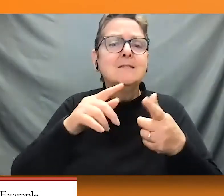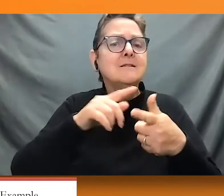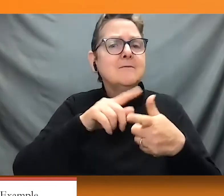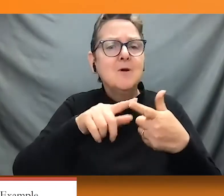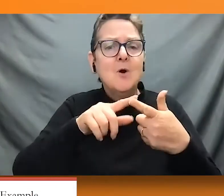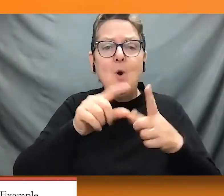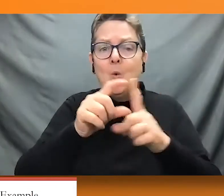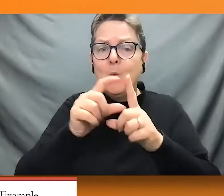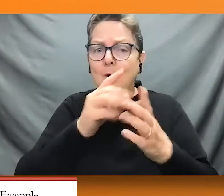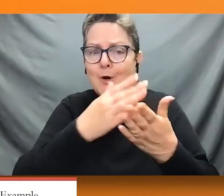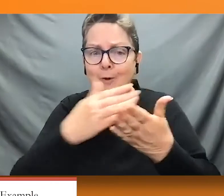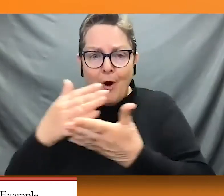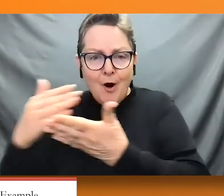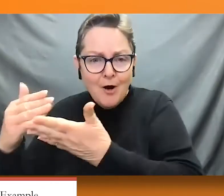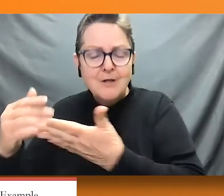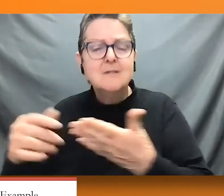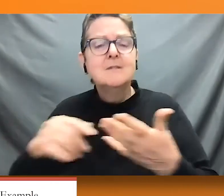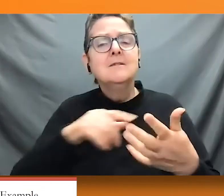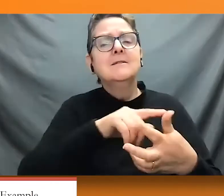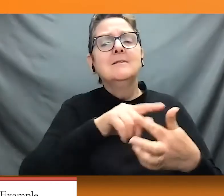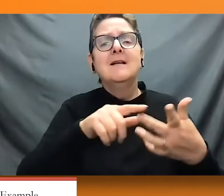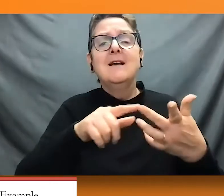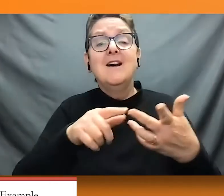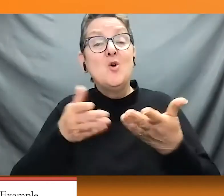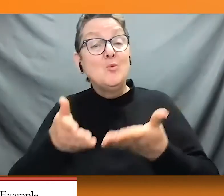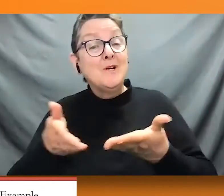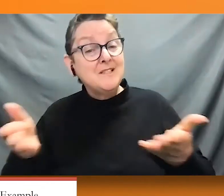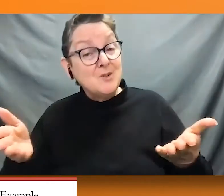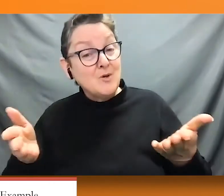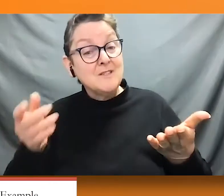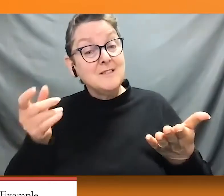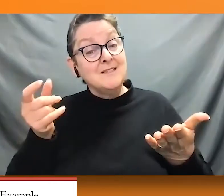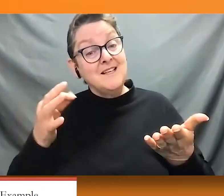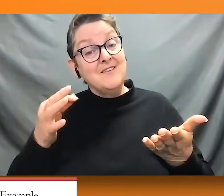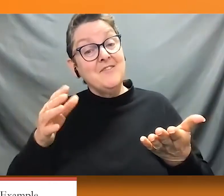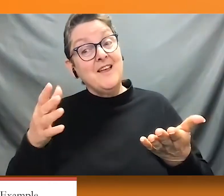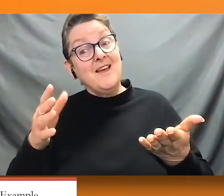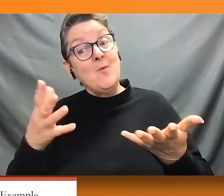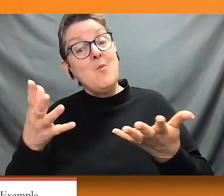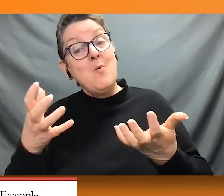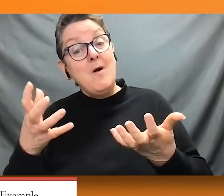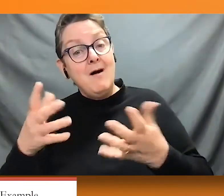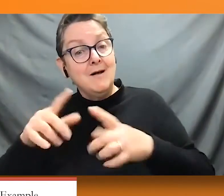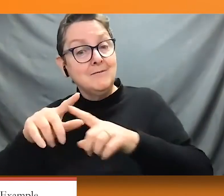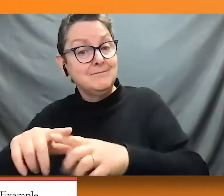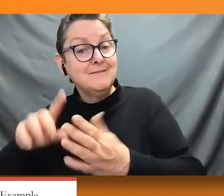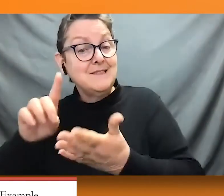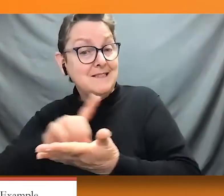And then maybe they want to look at a dictionary and we need--you know, as you know, we need to make sure it's something-- a dictionary that they can